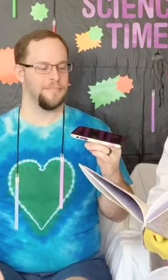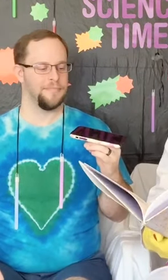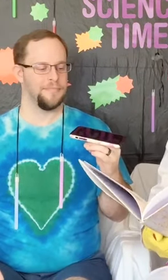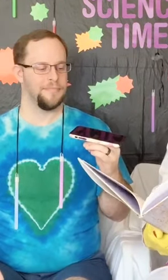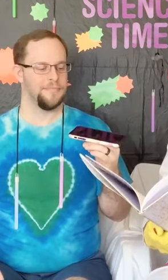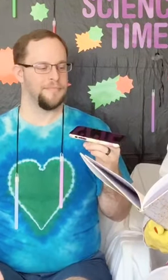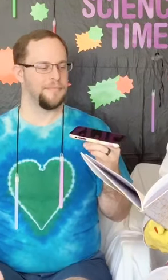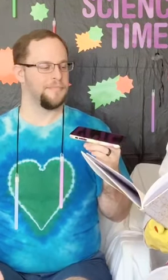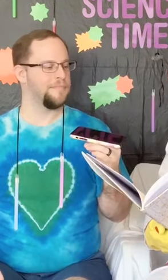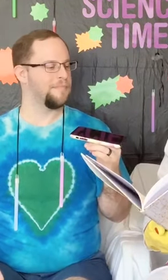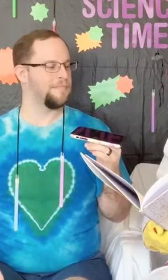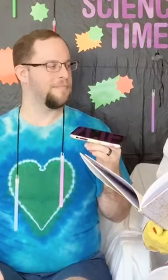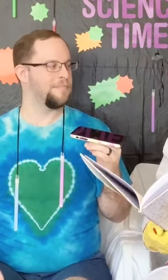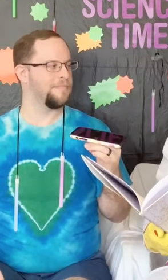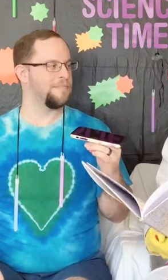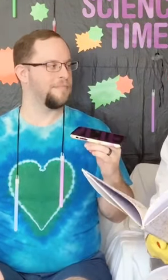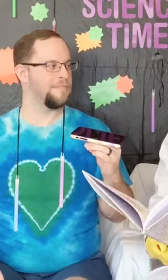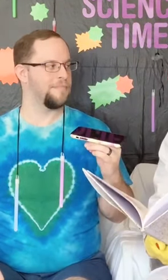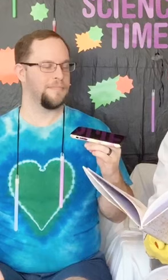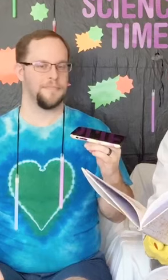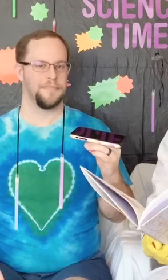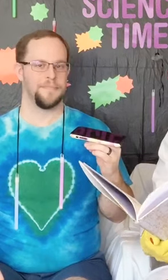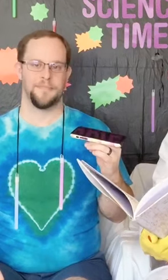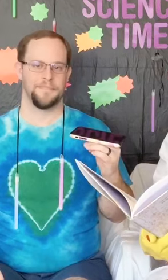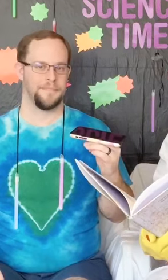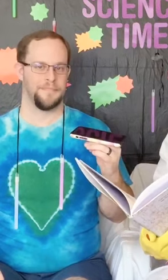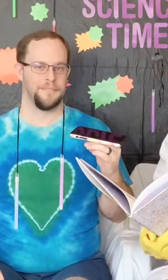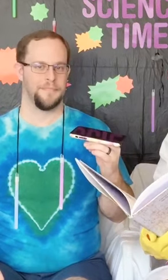They watched their young daughter and sighed as they did.